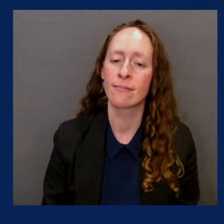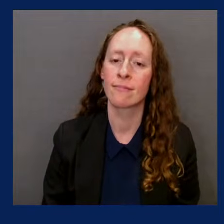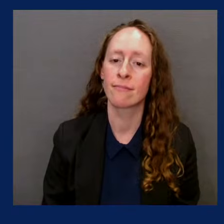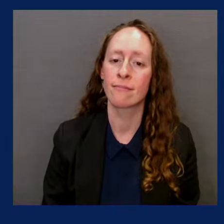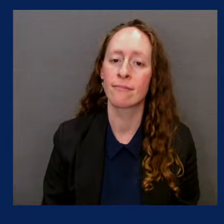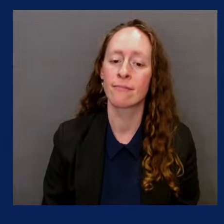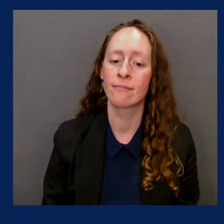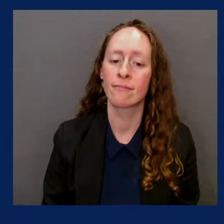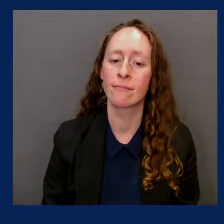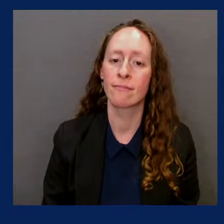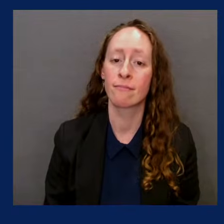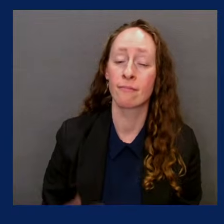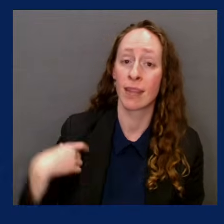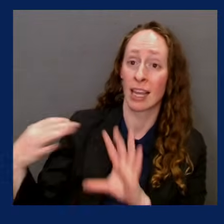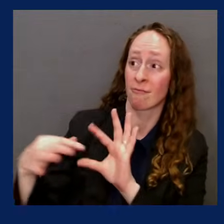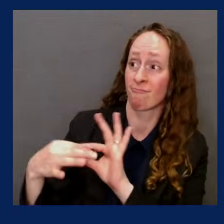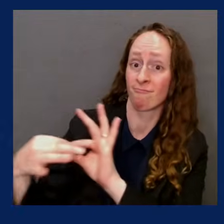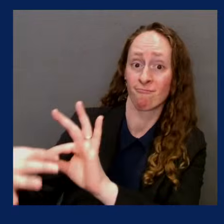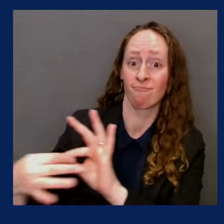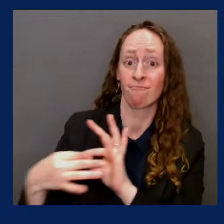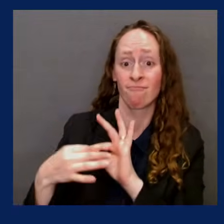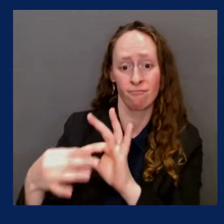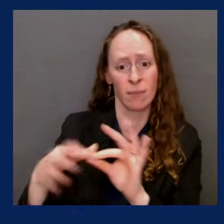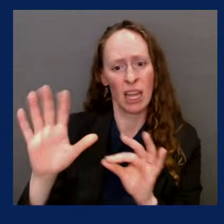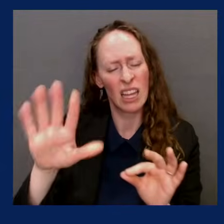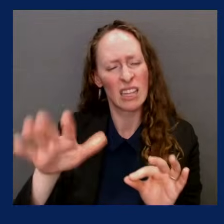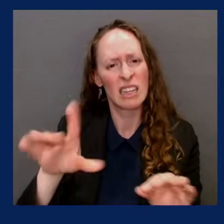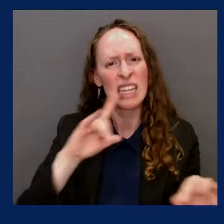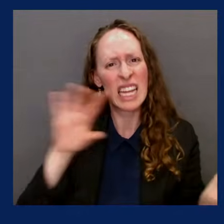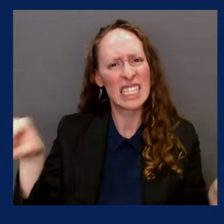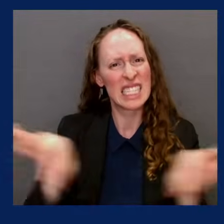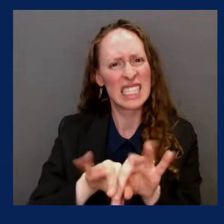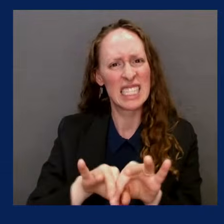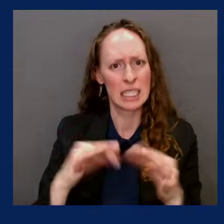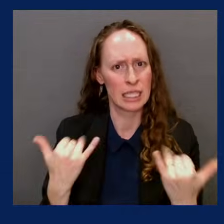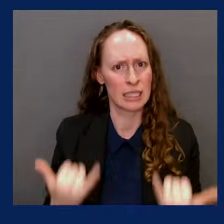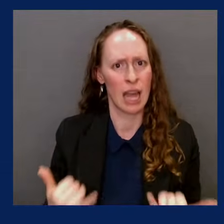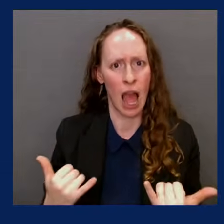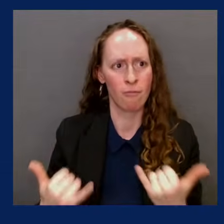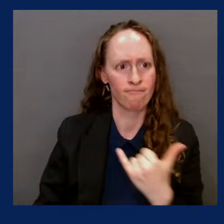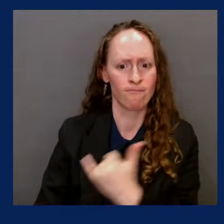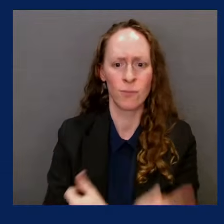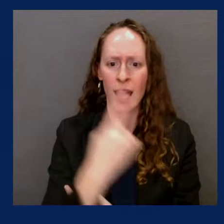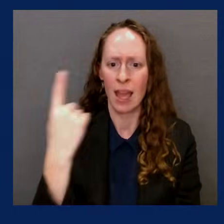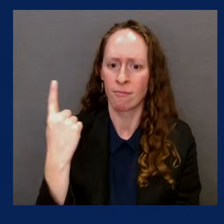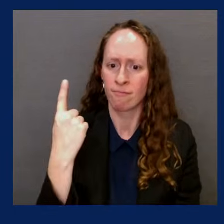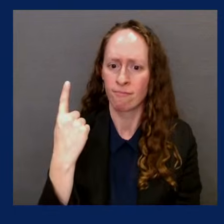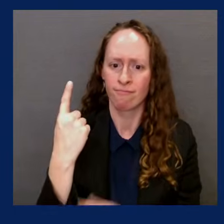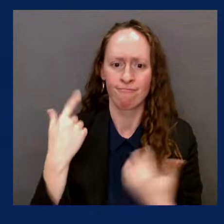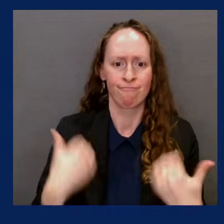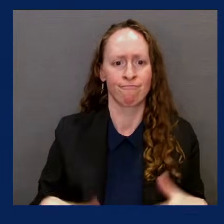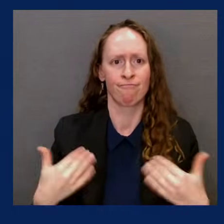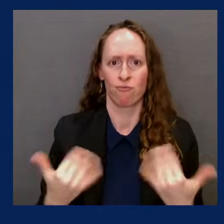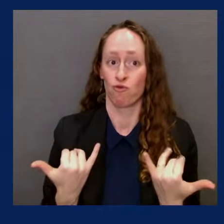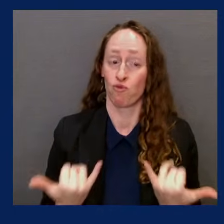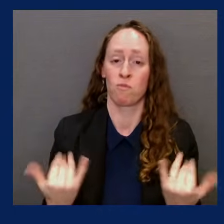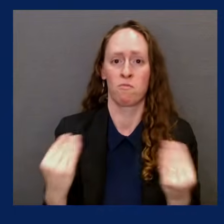it has never been stronger than it is right now. We work together to promote peace and security across the Indo-Pacific,